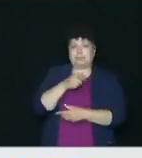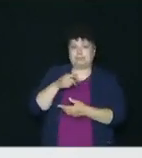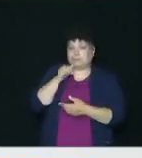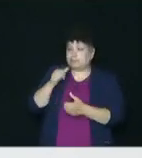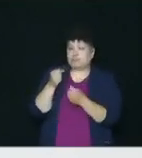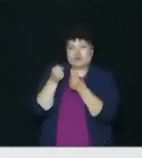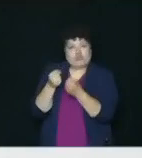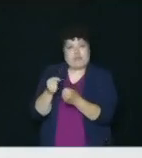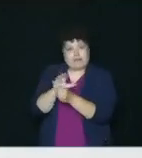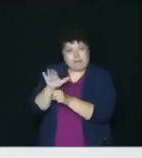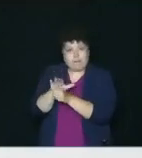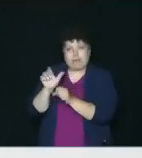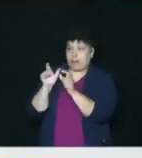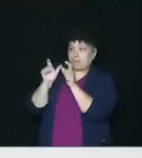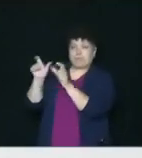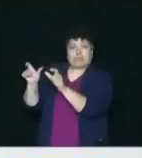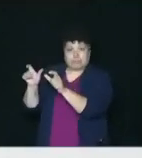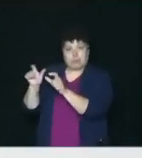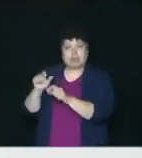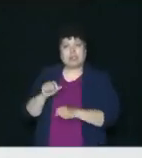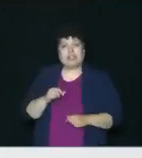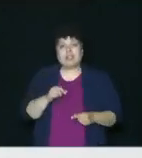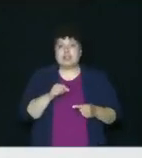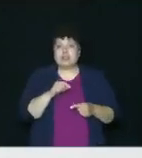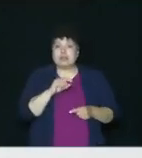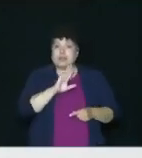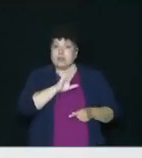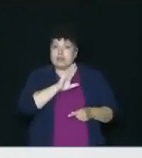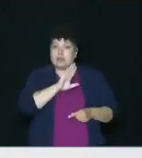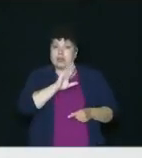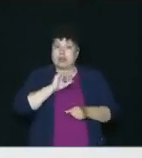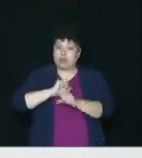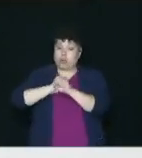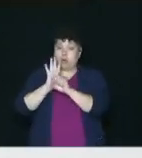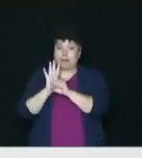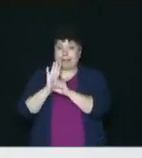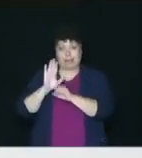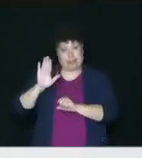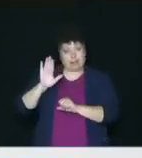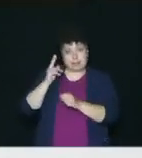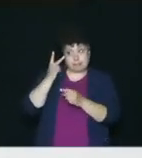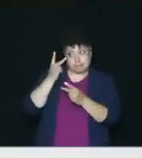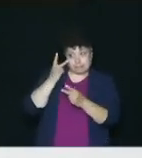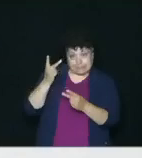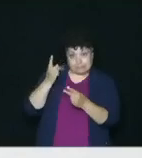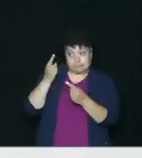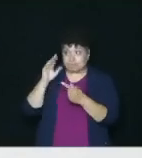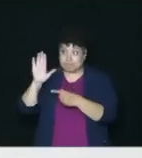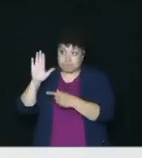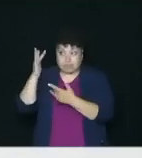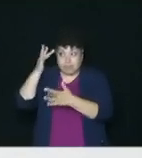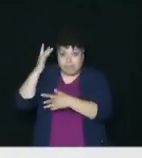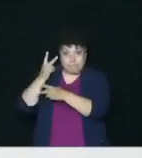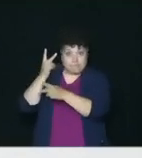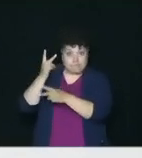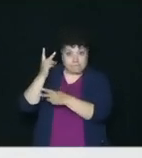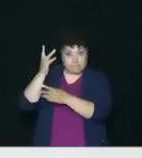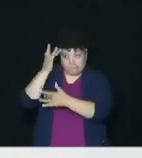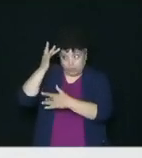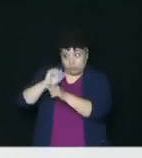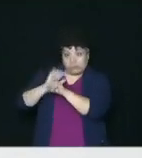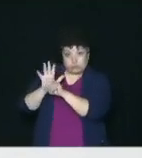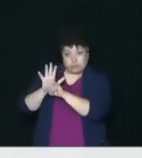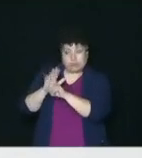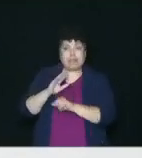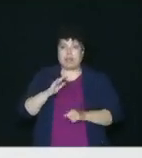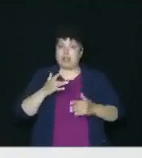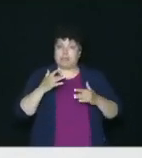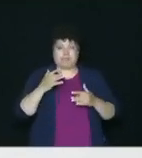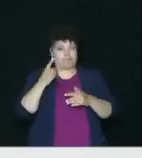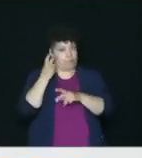HAVE A WEAKER IMMUNE RESPONSE.